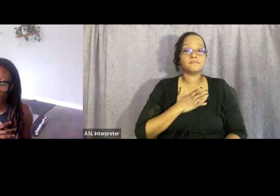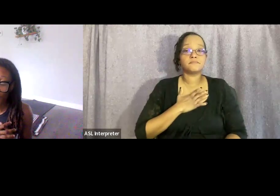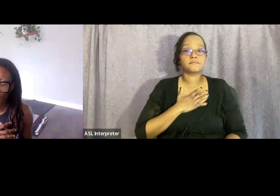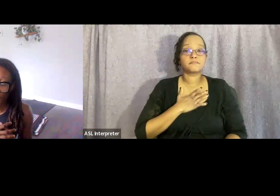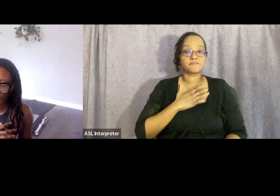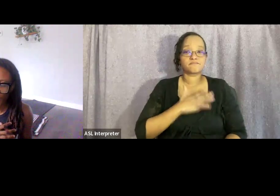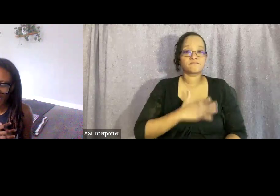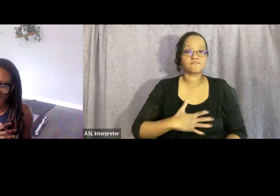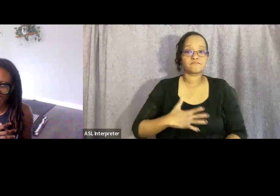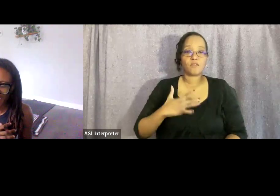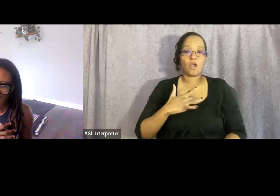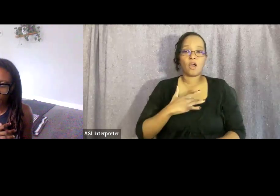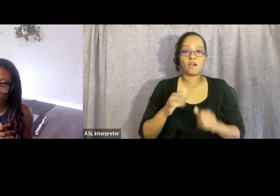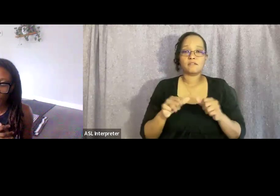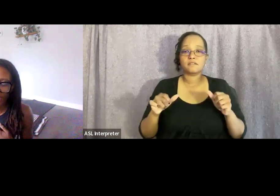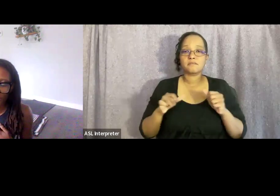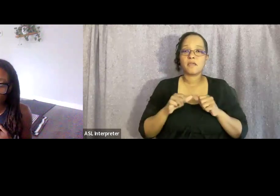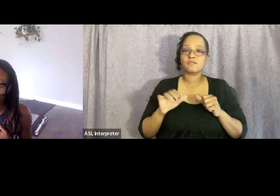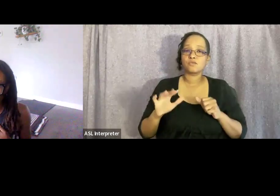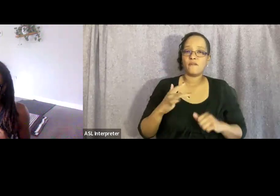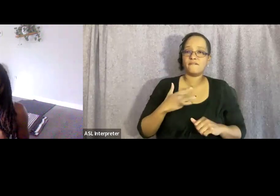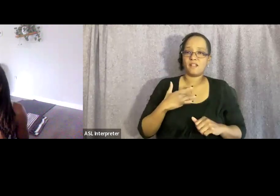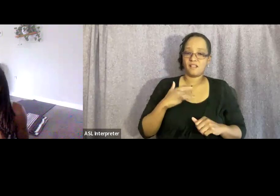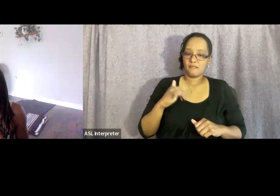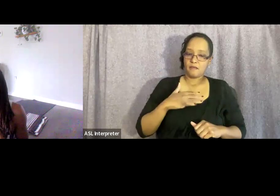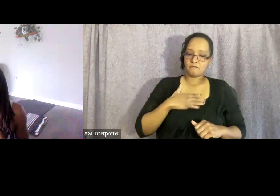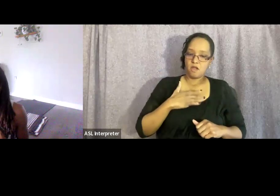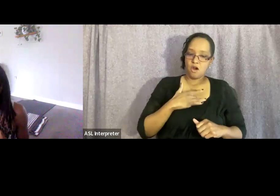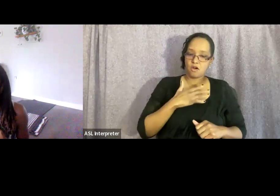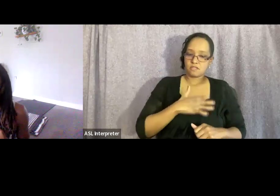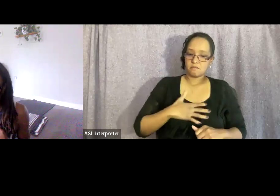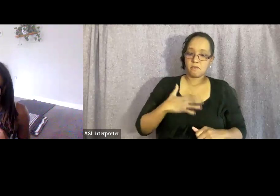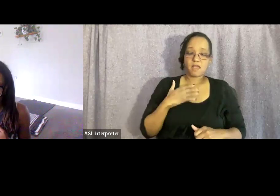to be your heart space, or you can touch into the earth, or somewhere onto your body.